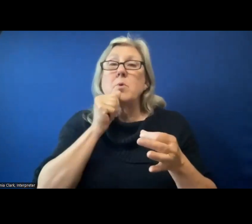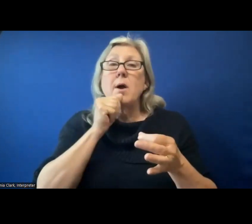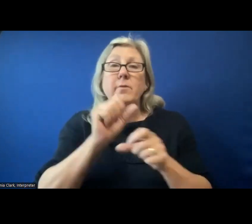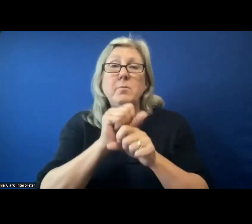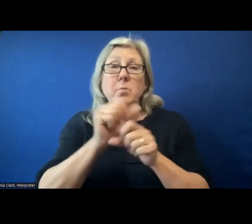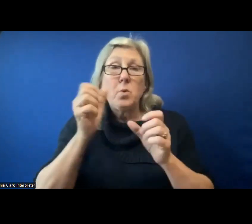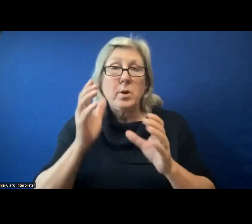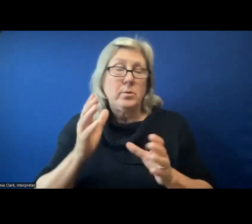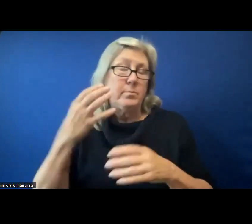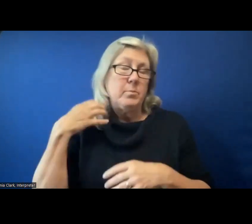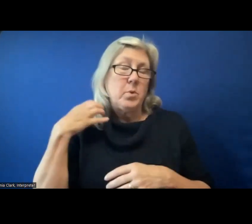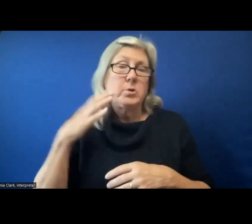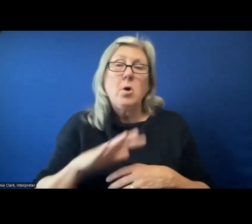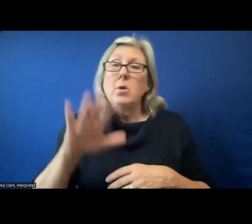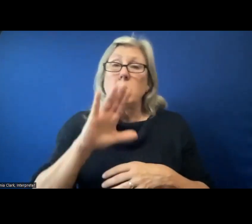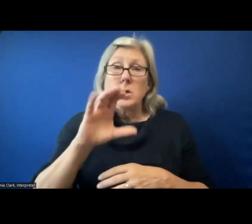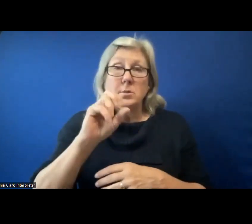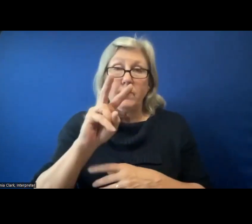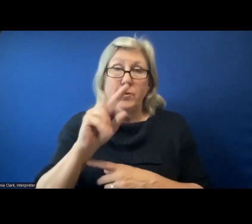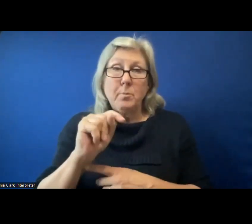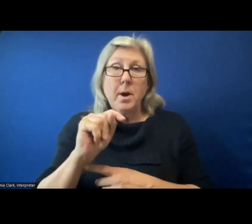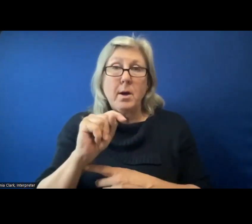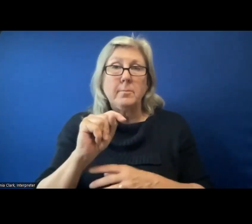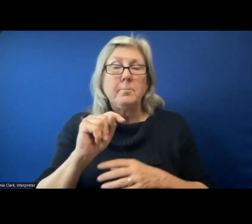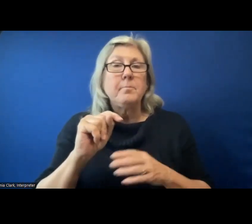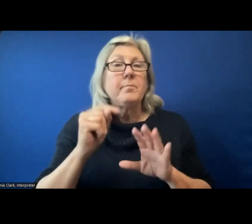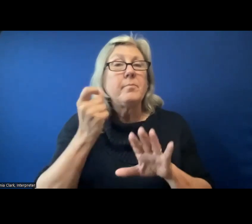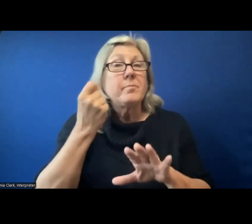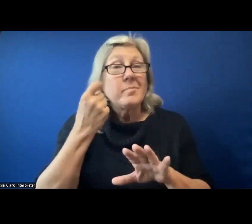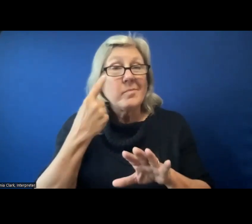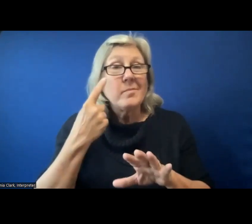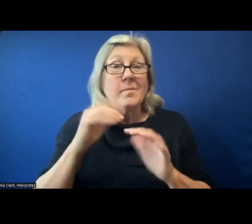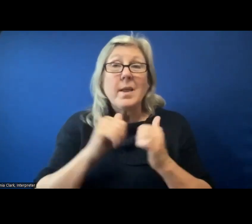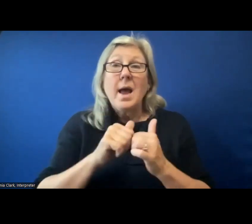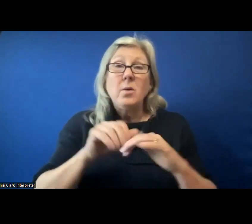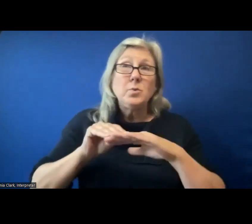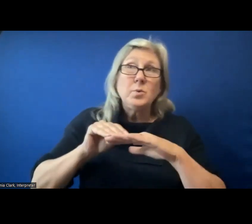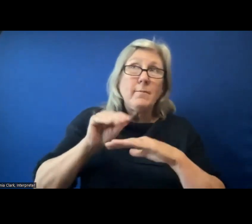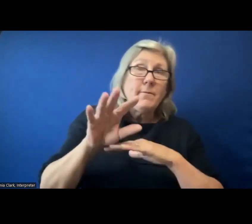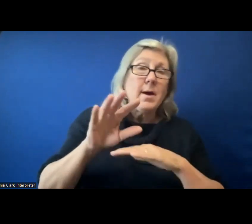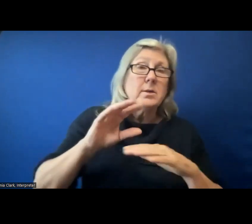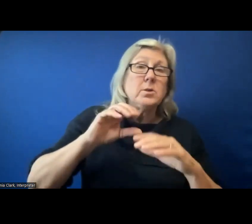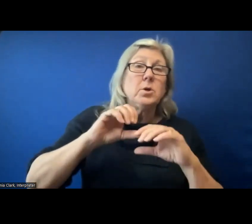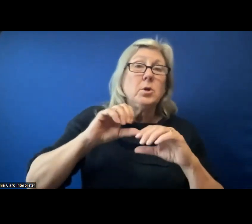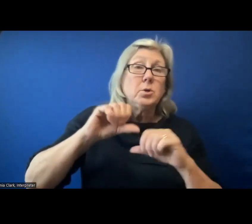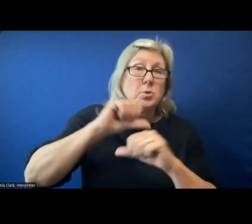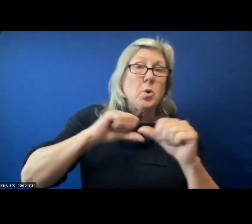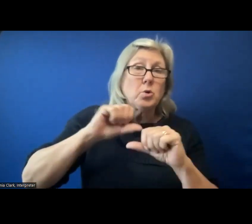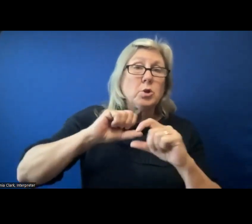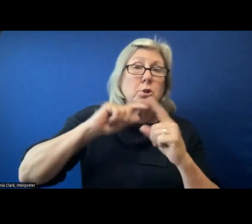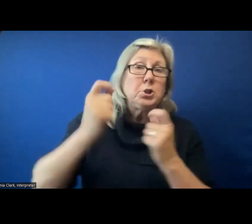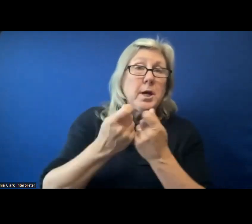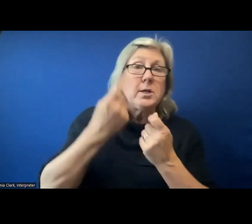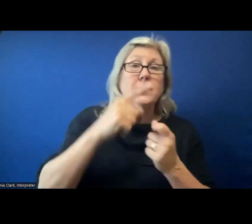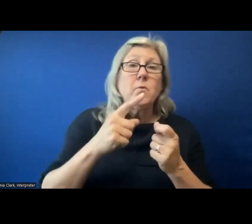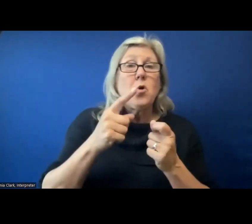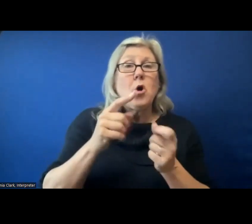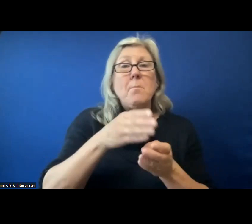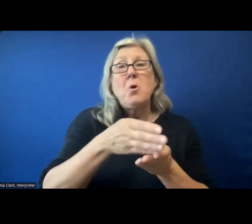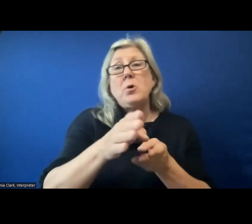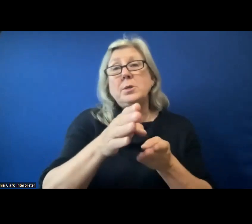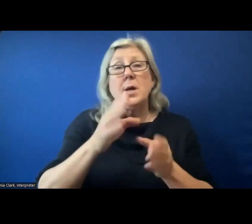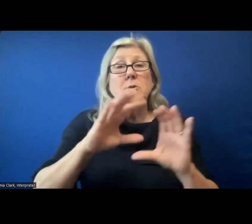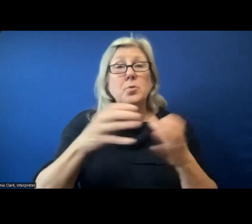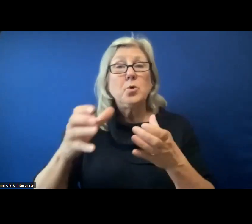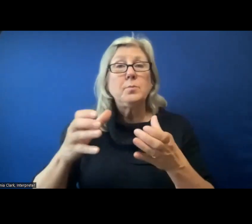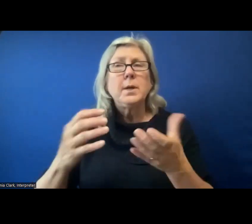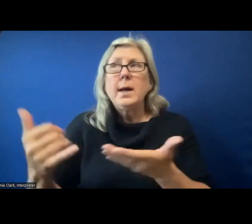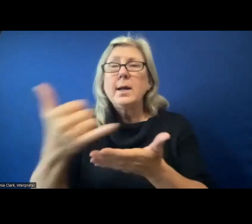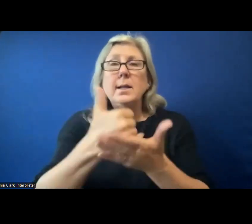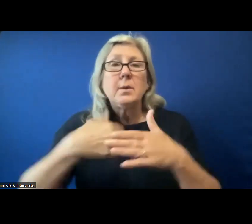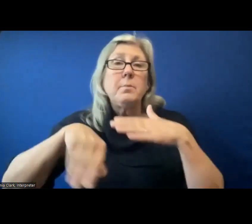A necessary prelude to affect social change is the collection of basic demographic data.